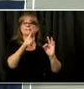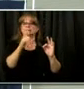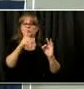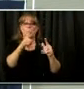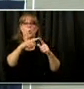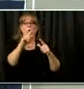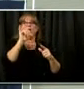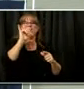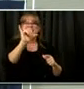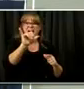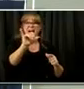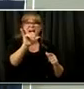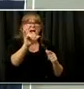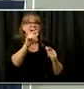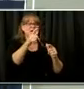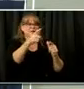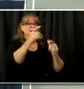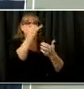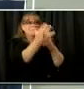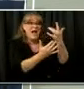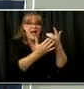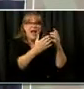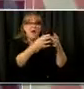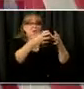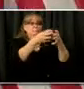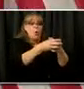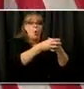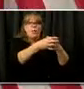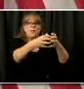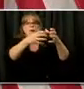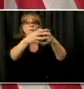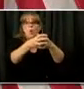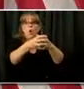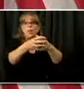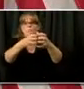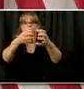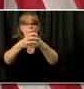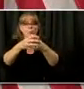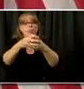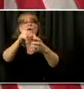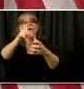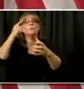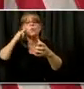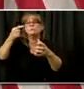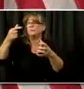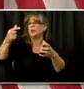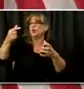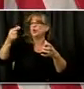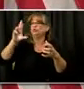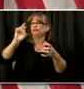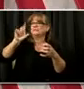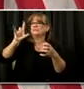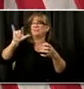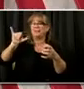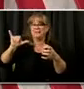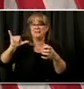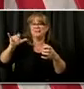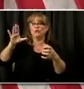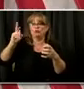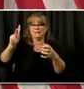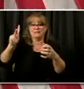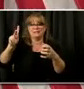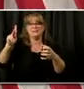and then Grizzly Peak is unchanged 32,000 acres 91% contained we are uh seeing significant air quality